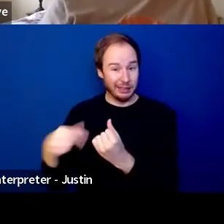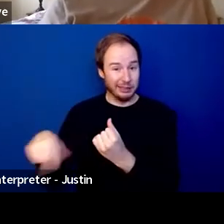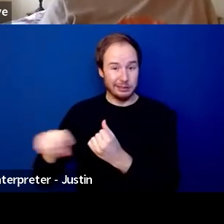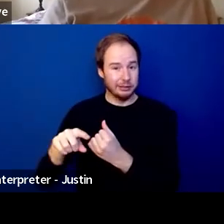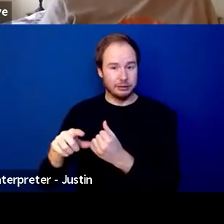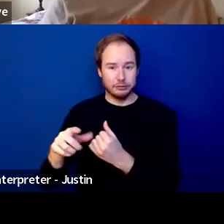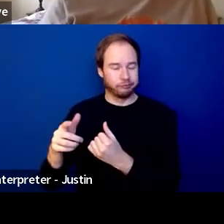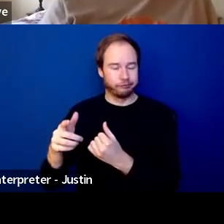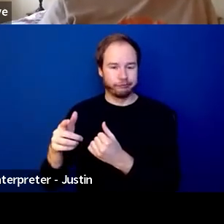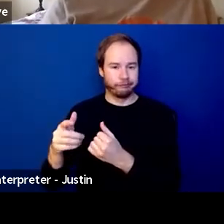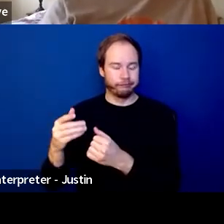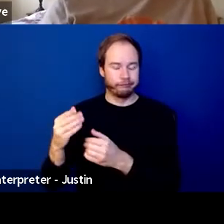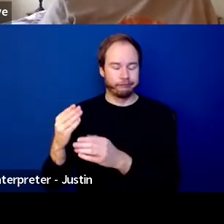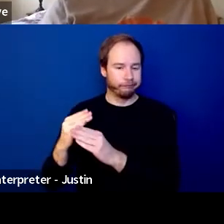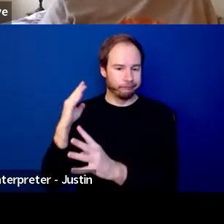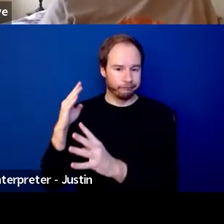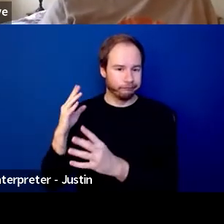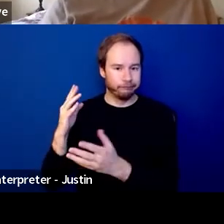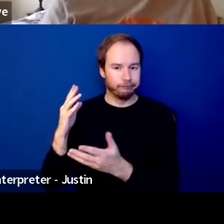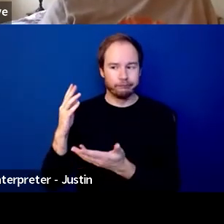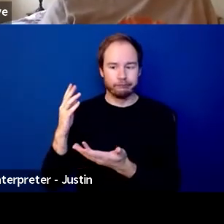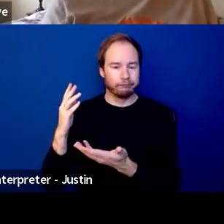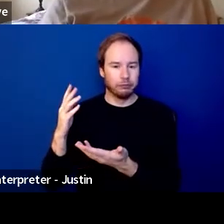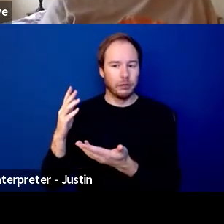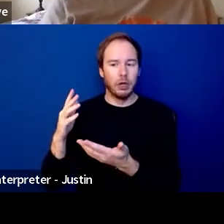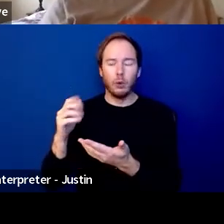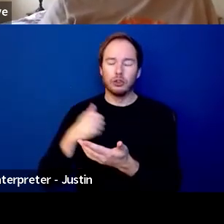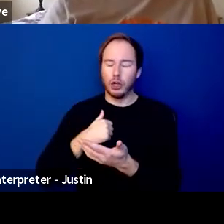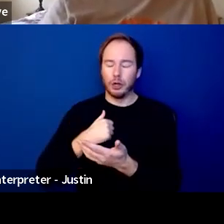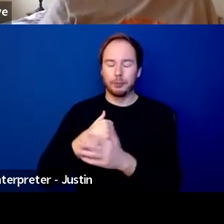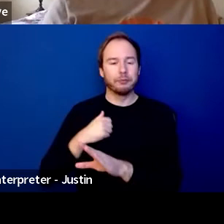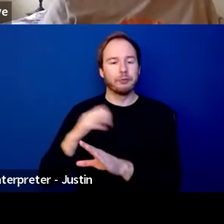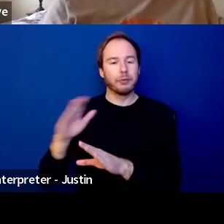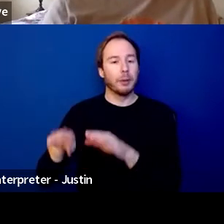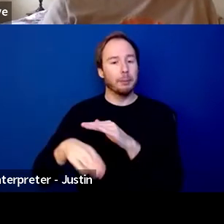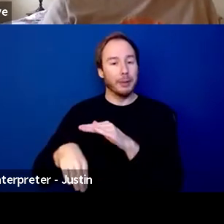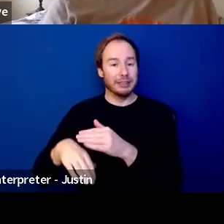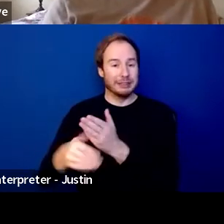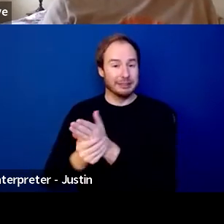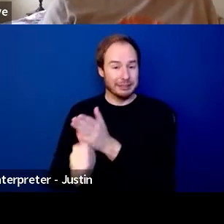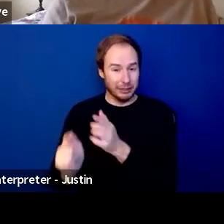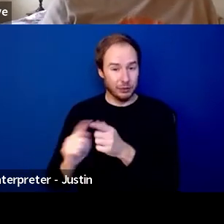as far as basic skills regarding providing care to unsheltered homeless folks.